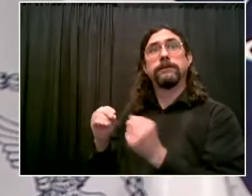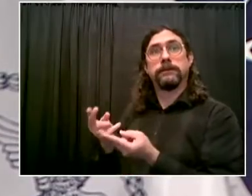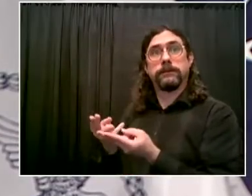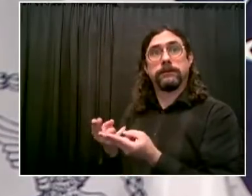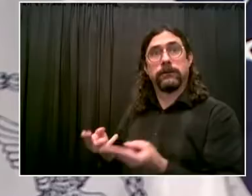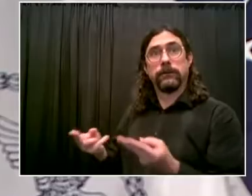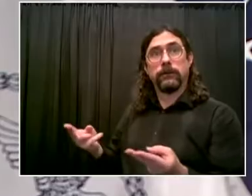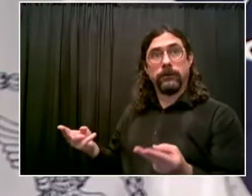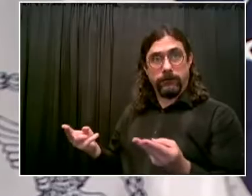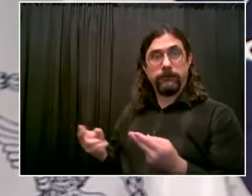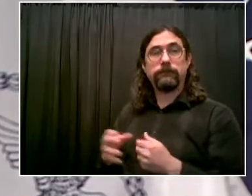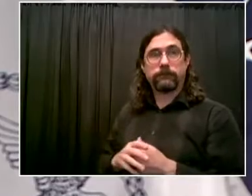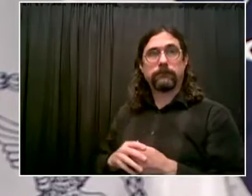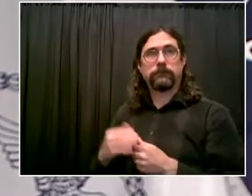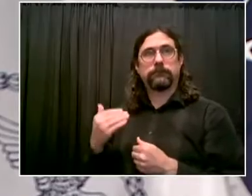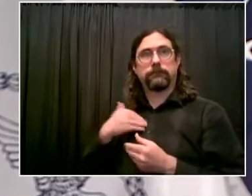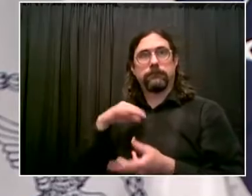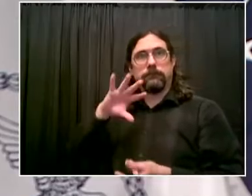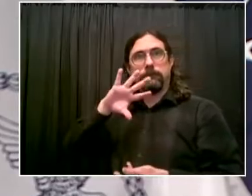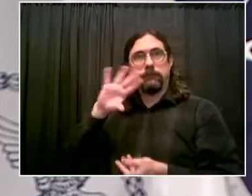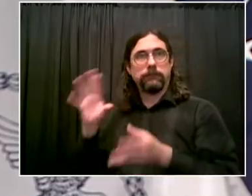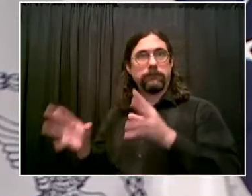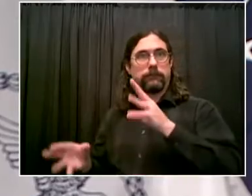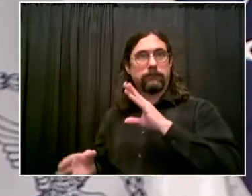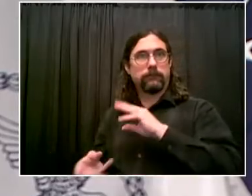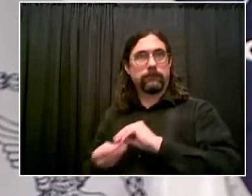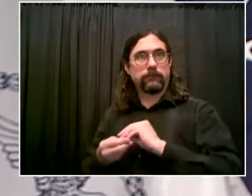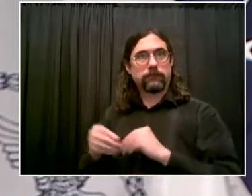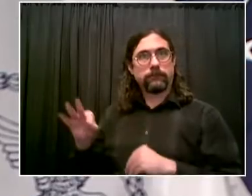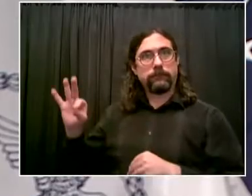YOAV FROM THE